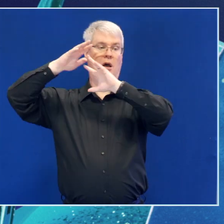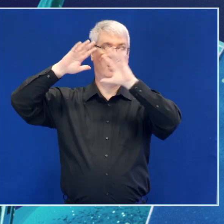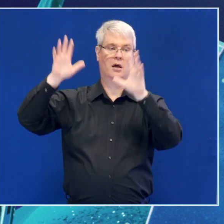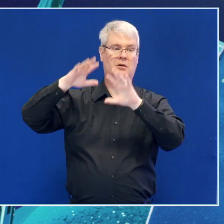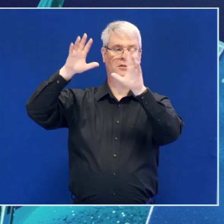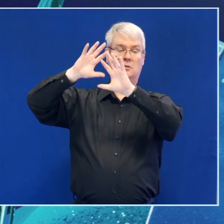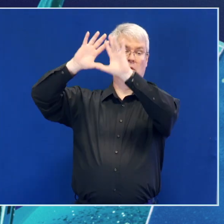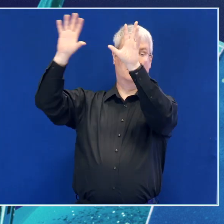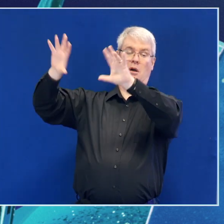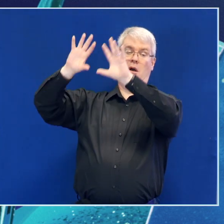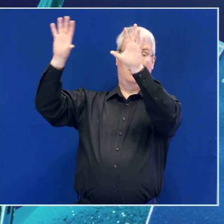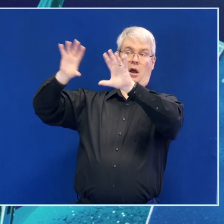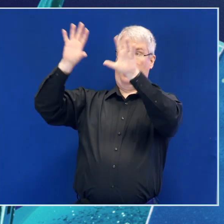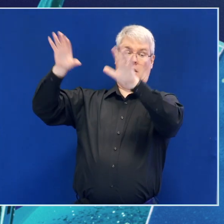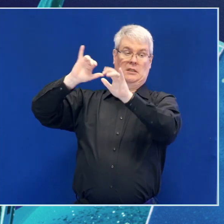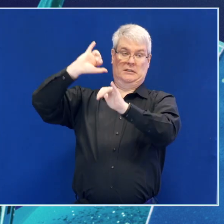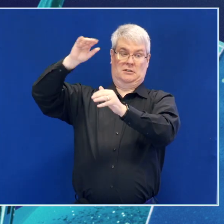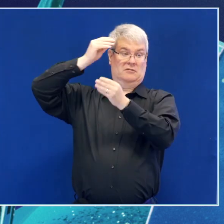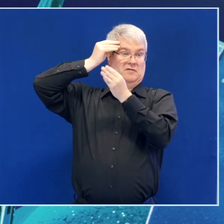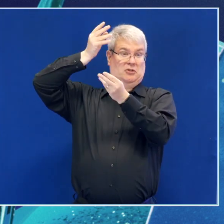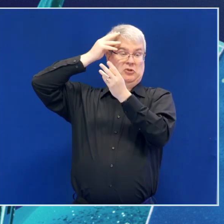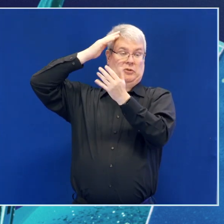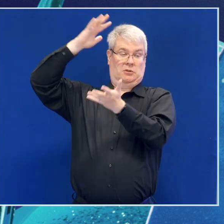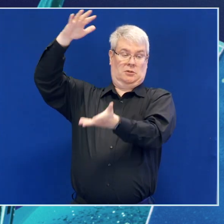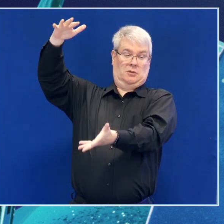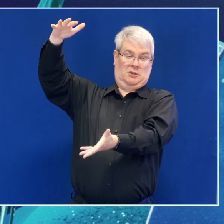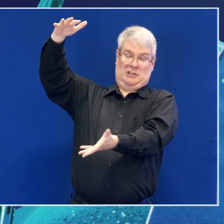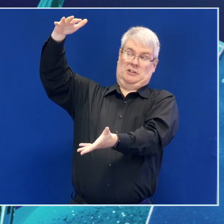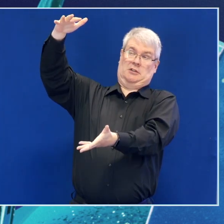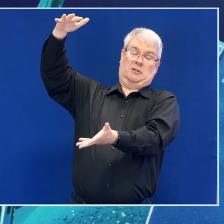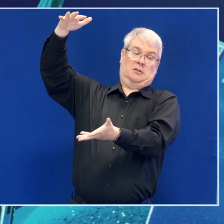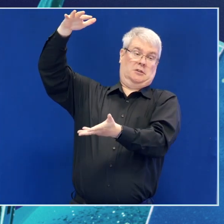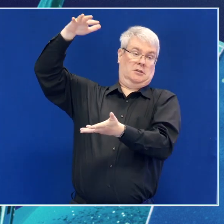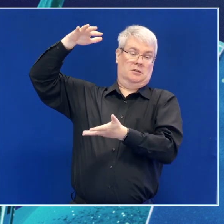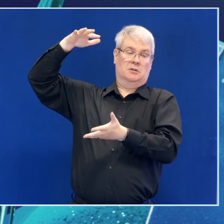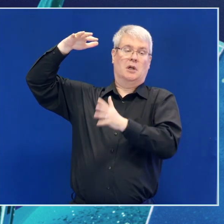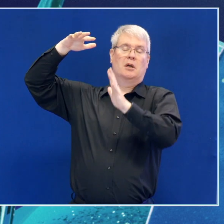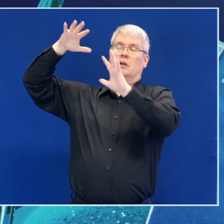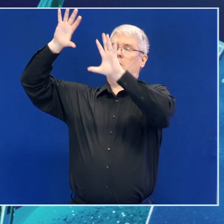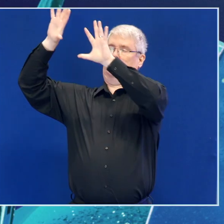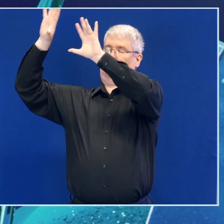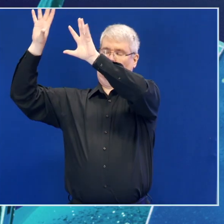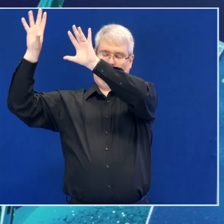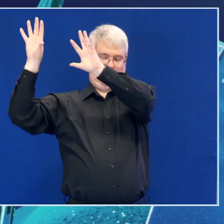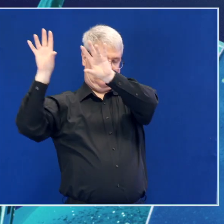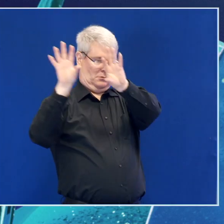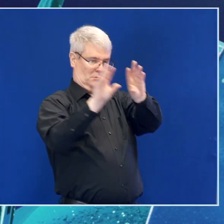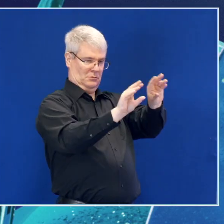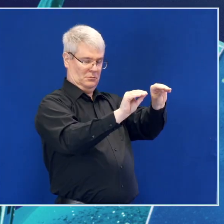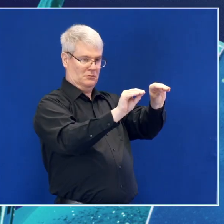And reformat that into brief and actionable email that I'm going to send to a customer.